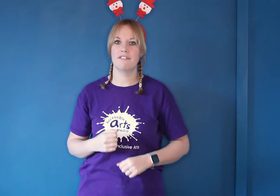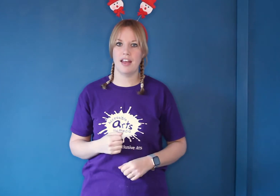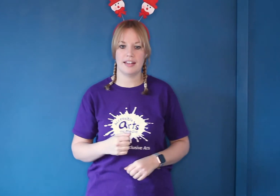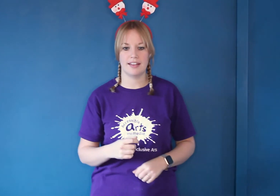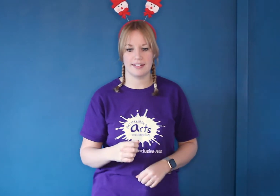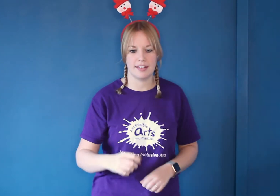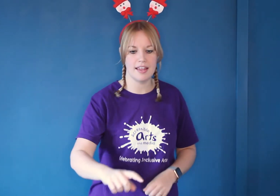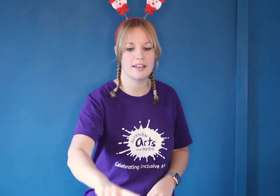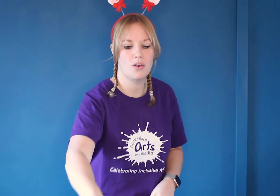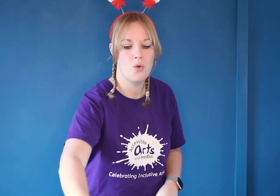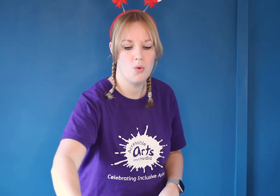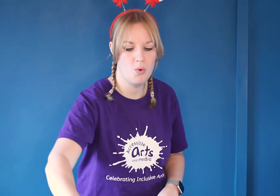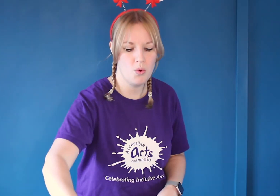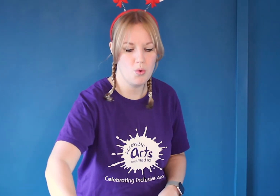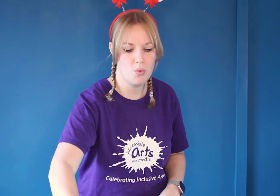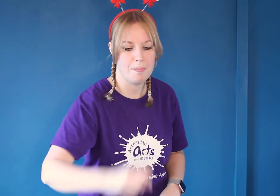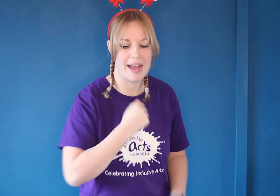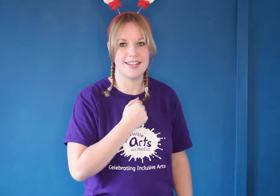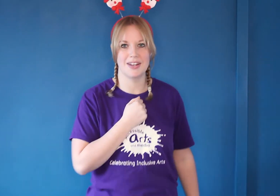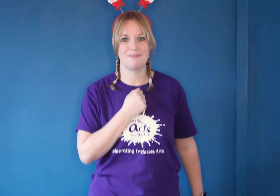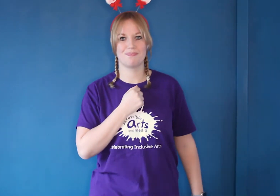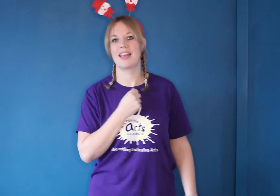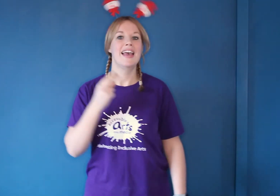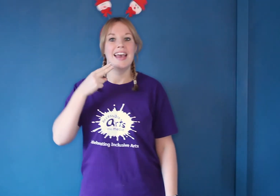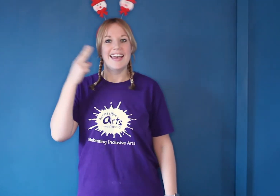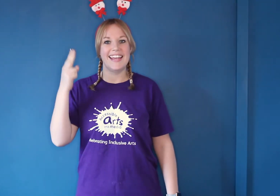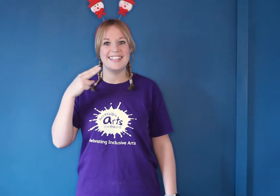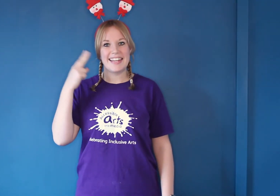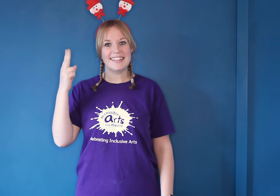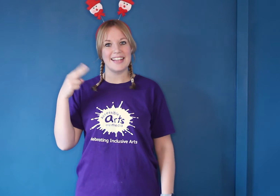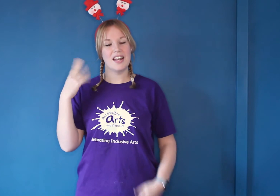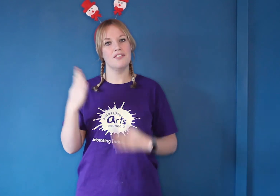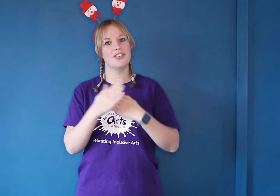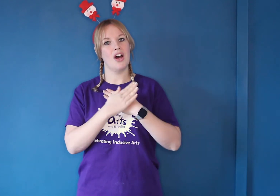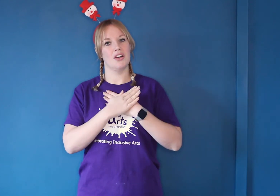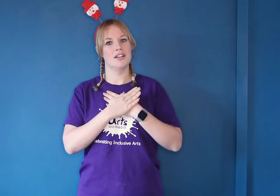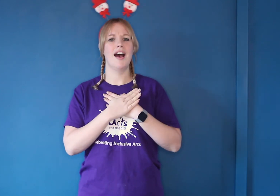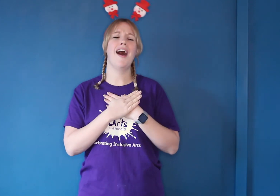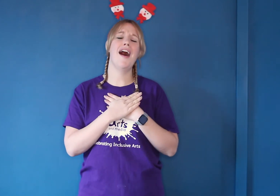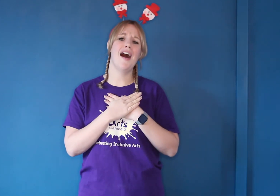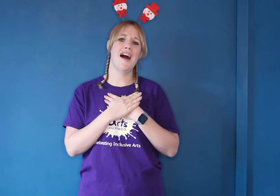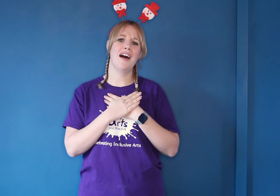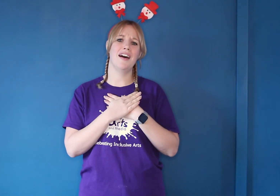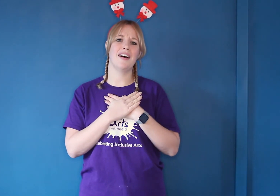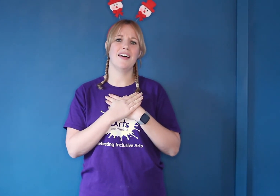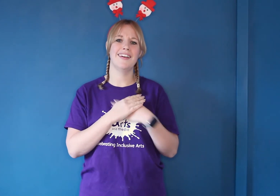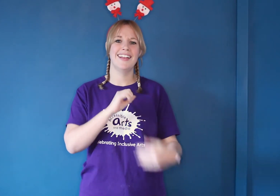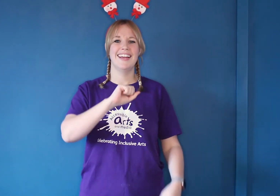Fantastic. Oo my turn. He sings a love song, aww.